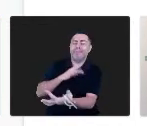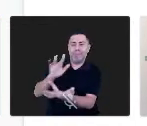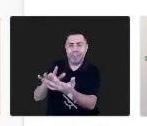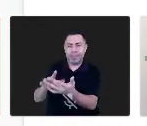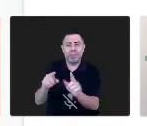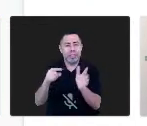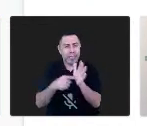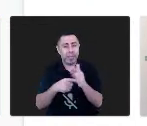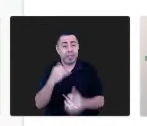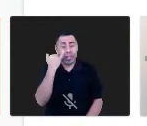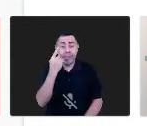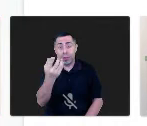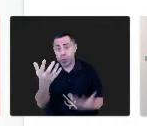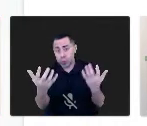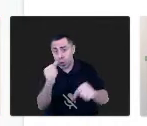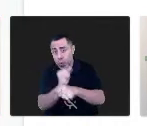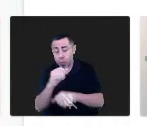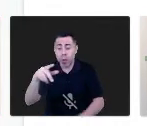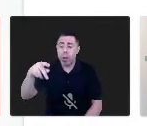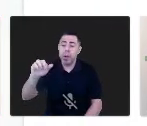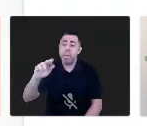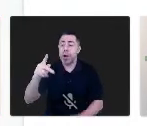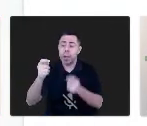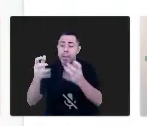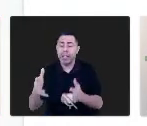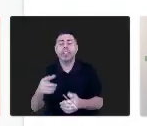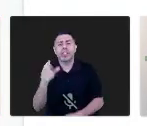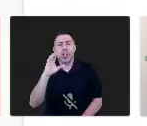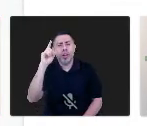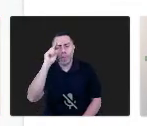product managers find their linkedin find their twitter handle find articles they've written and